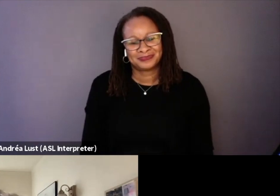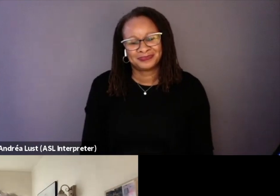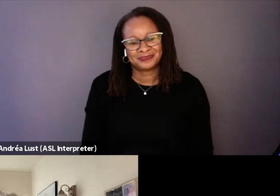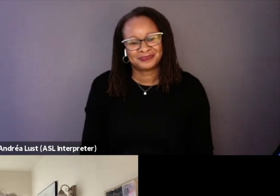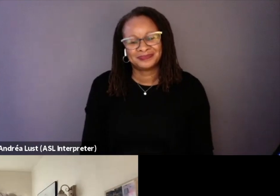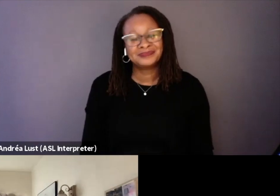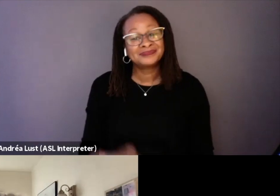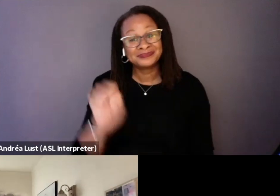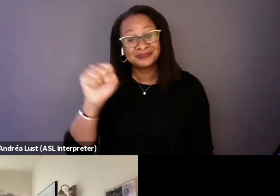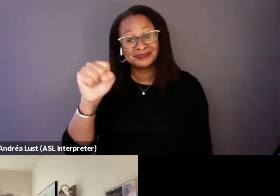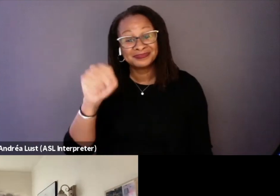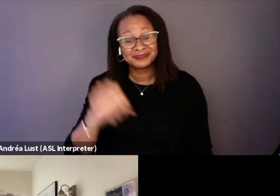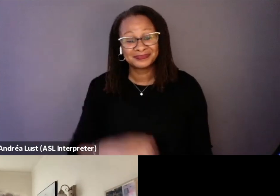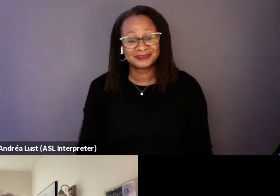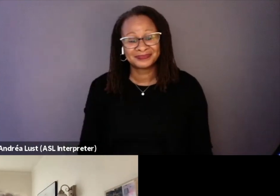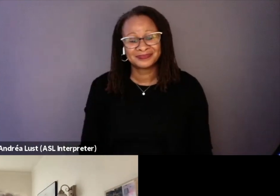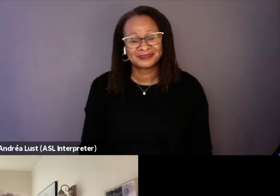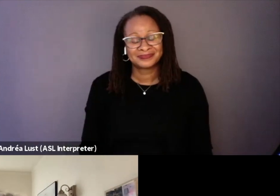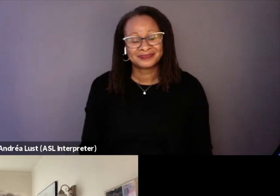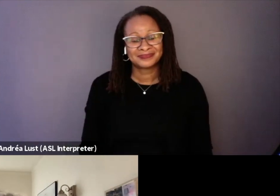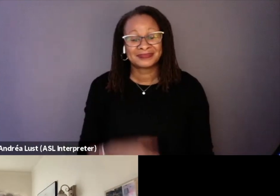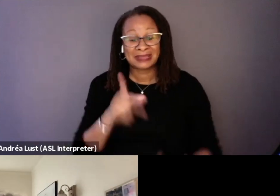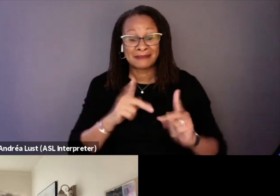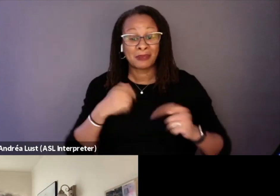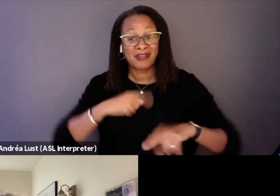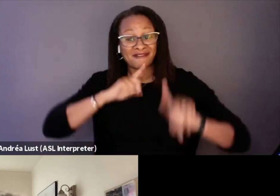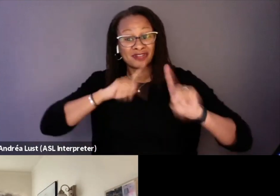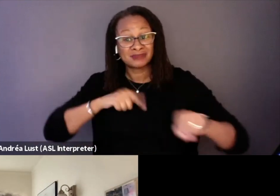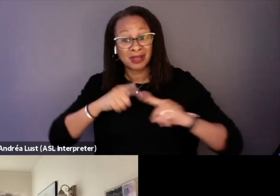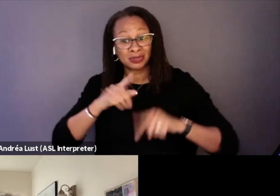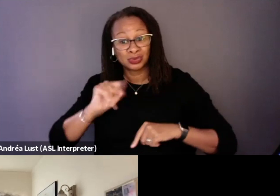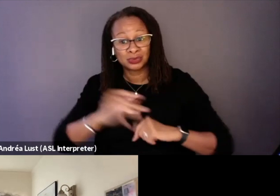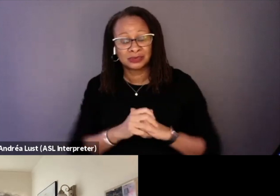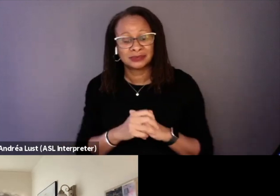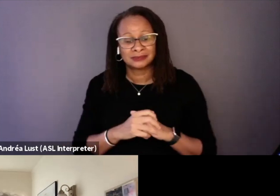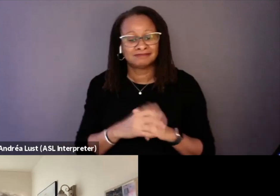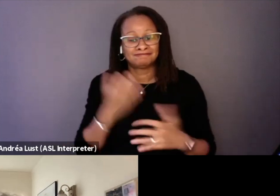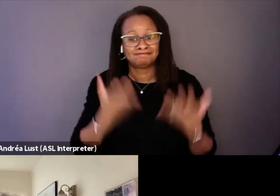And people have responded to it, and you probably didn't know that